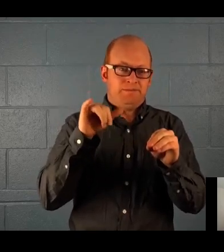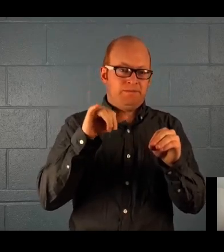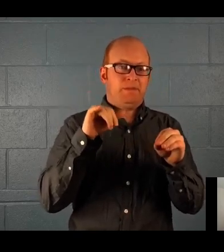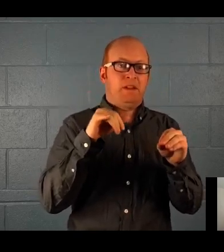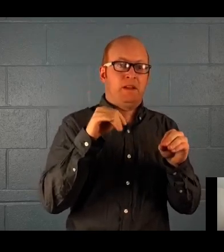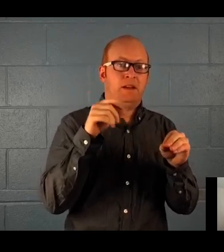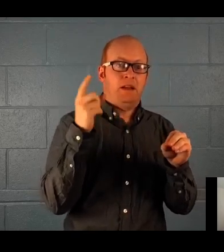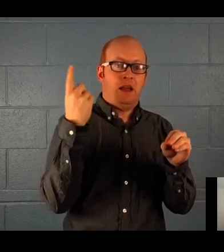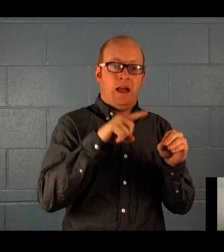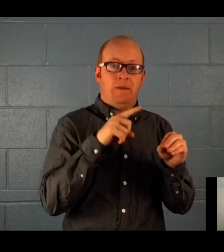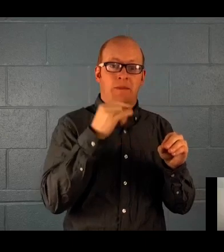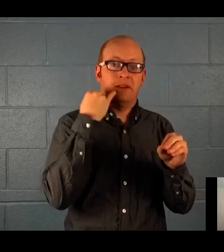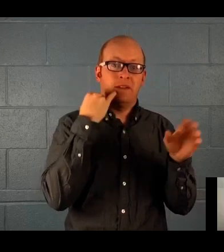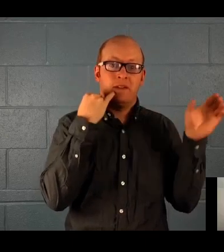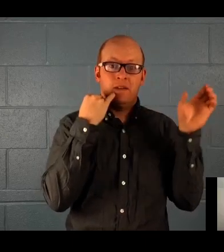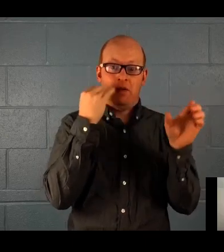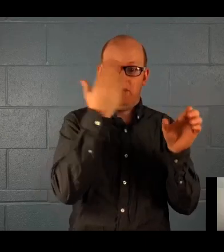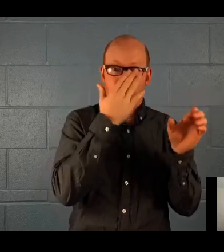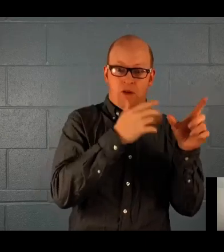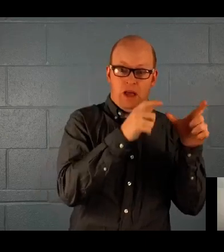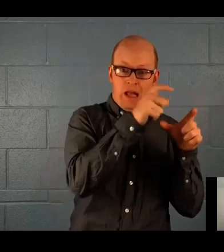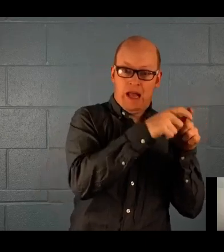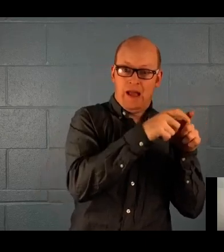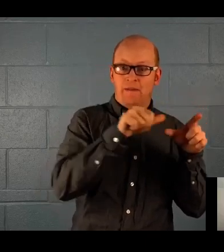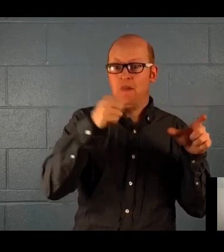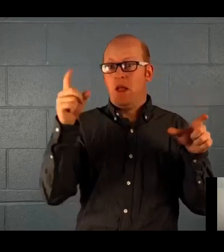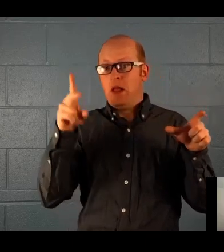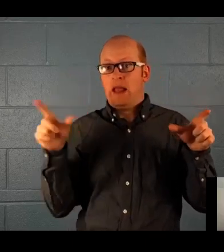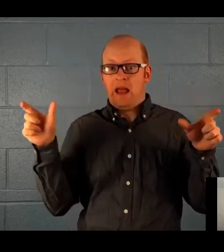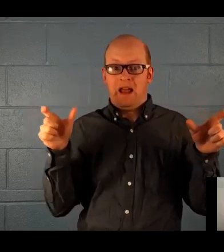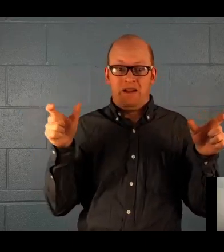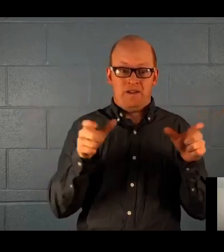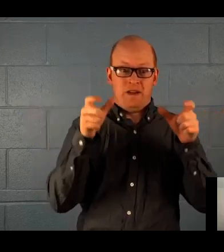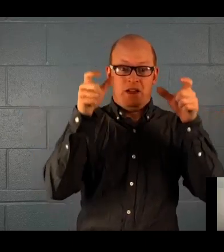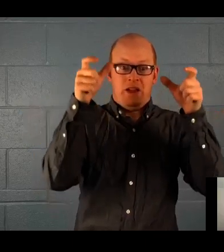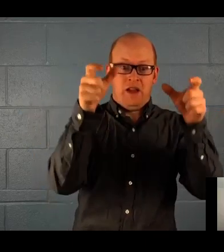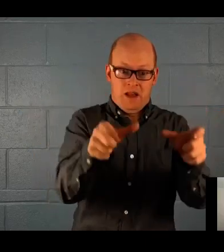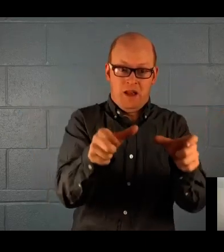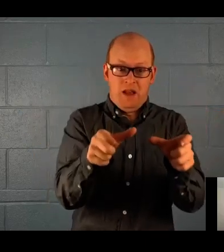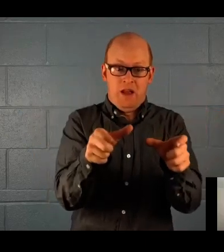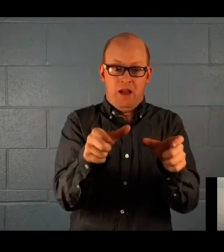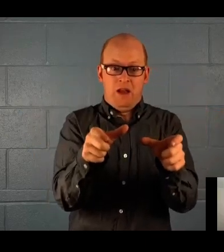together, in other words, the 5 and the 3 prime vector, that we were able to deliver or drive